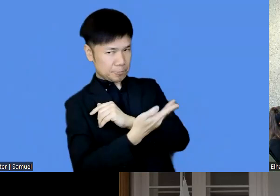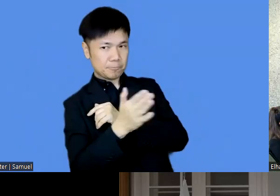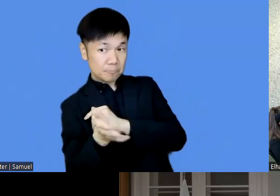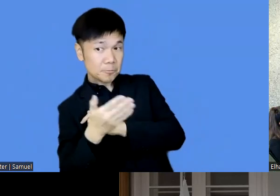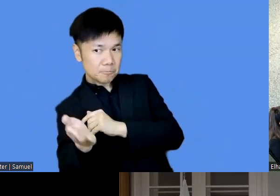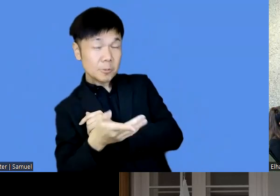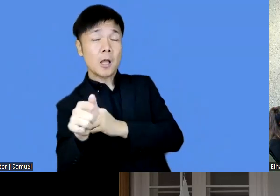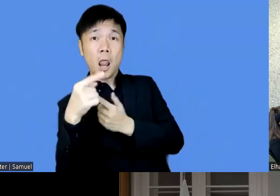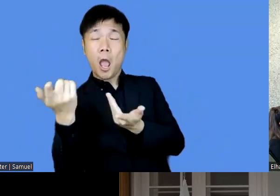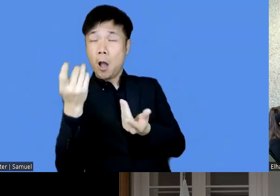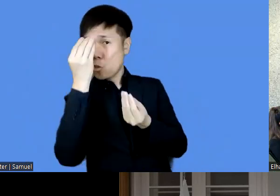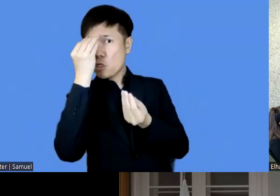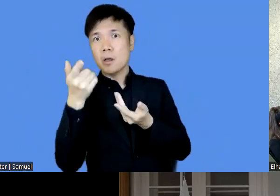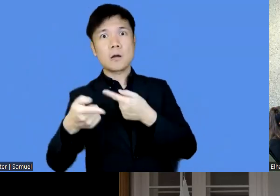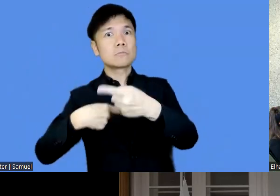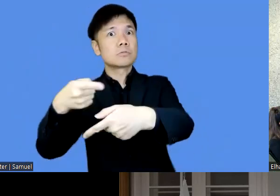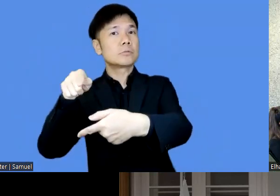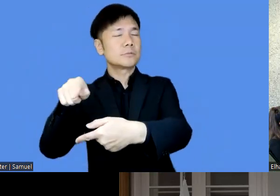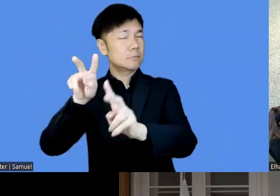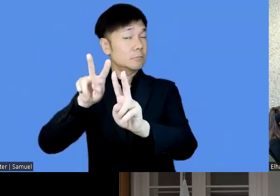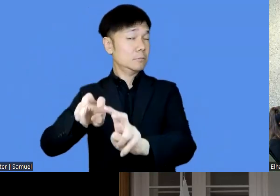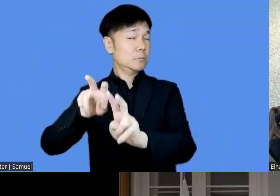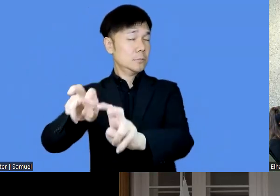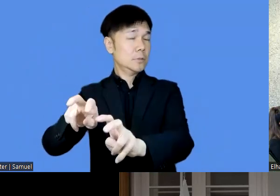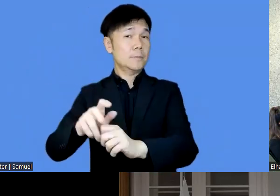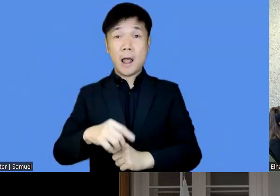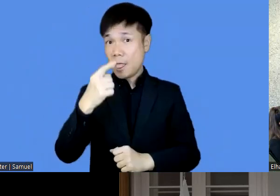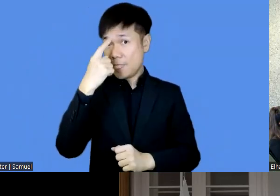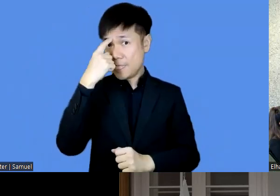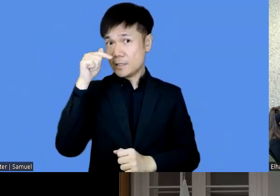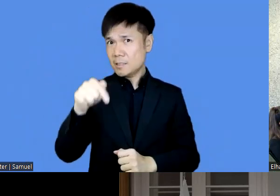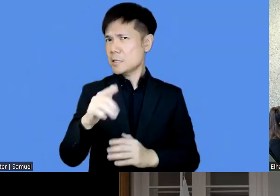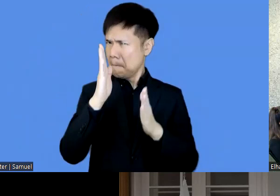not niche issues or luxury add-ons.